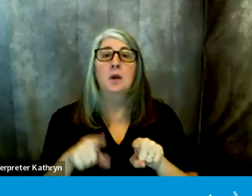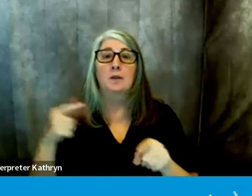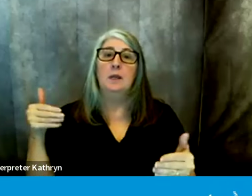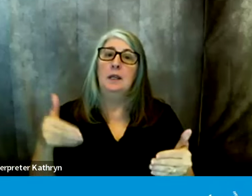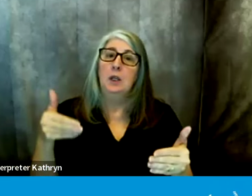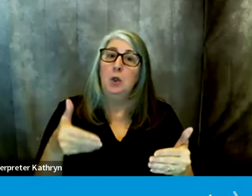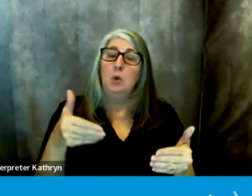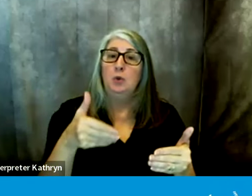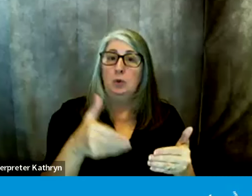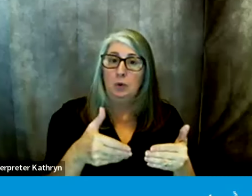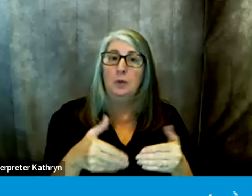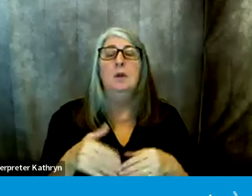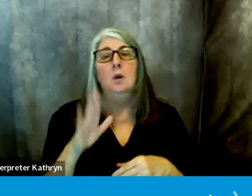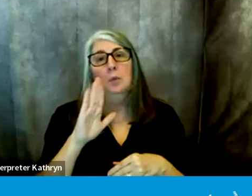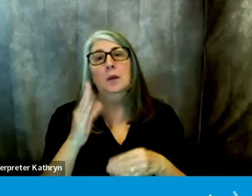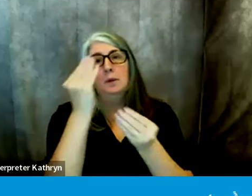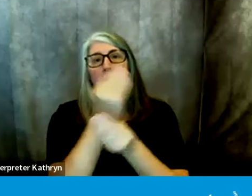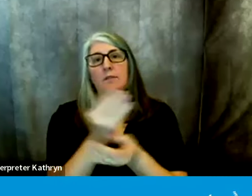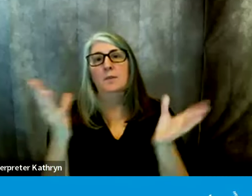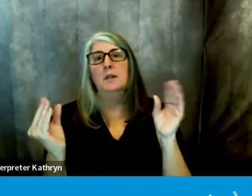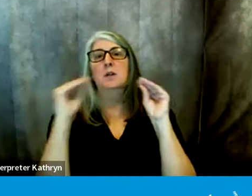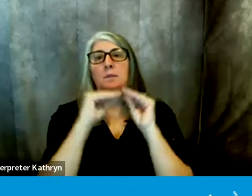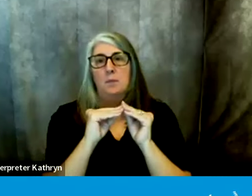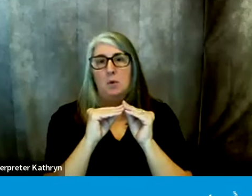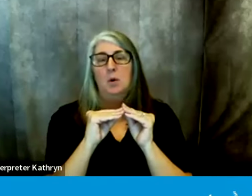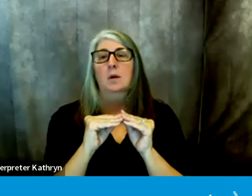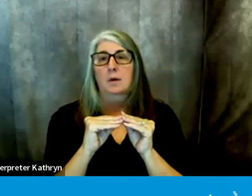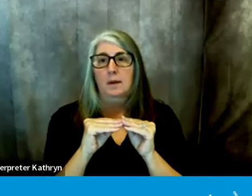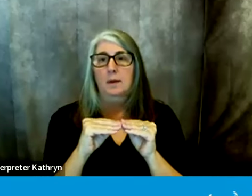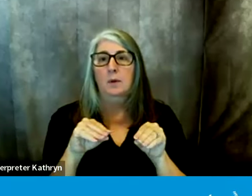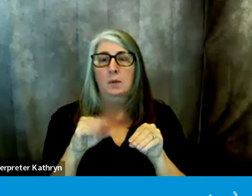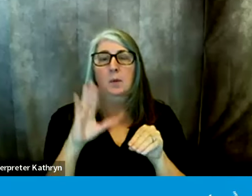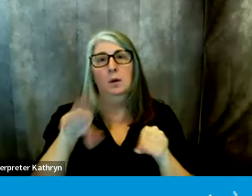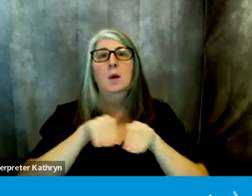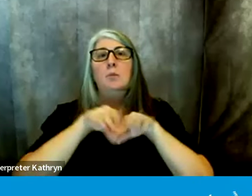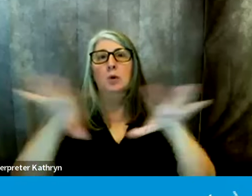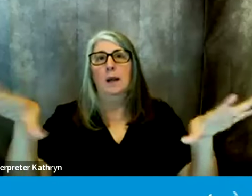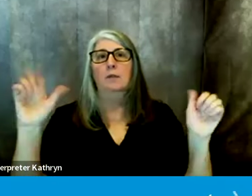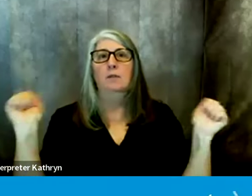you'll see more information that we'll be putting out in the public. And let me ask you a question